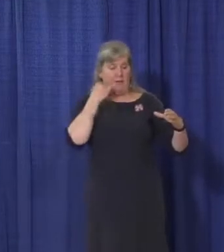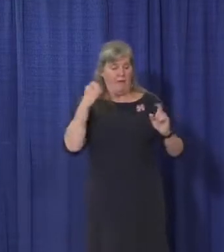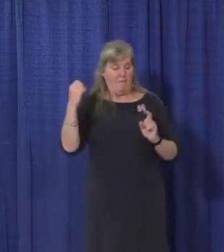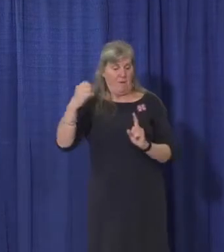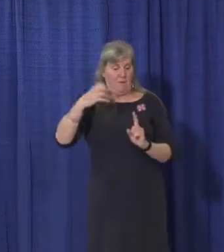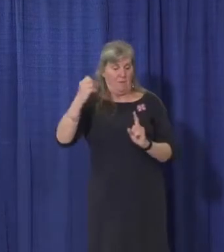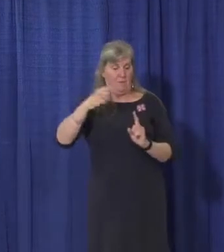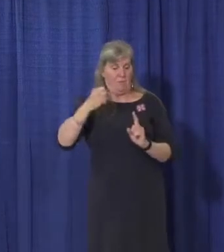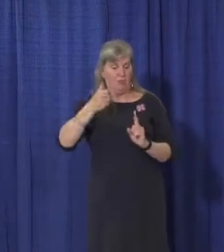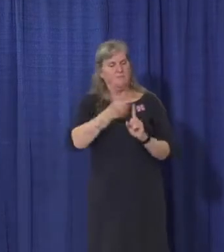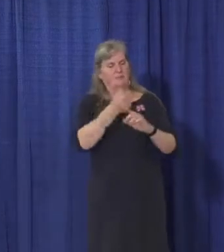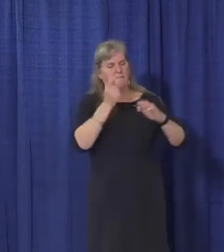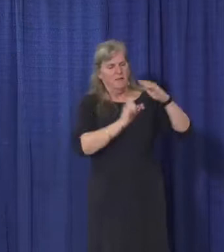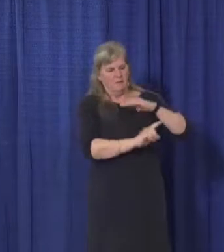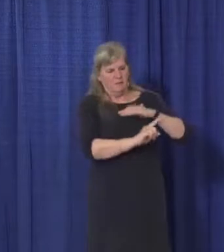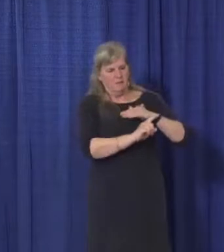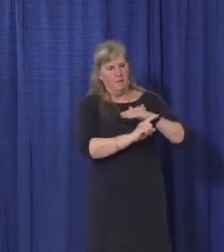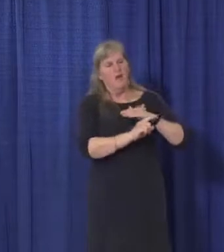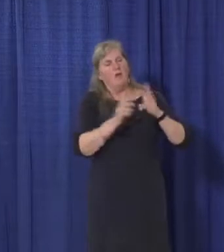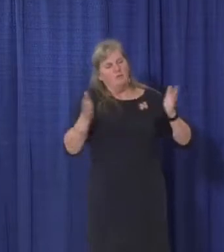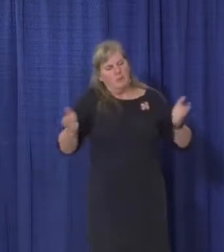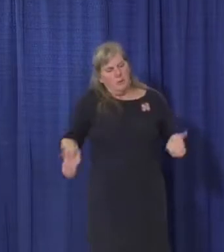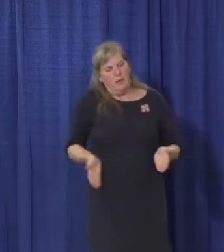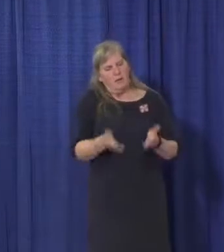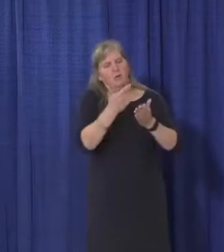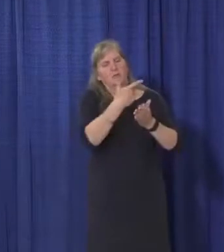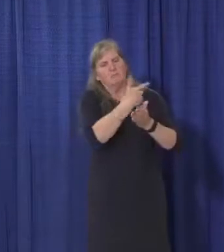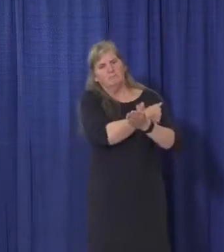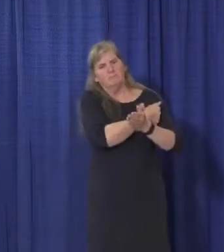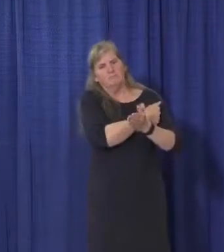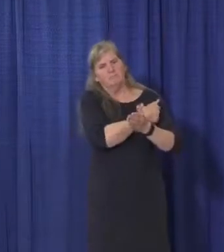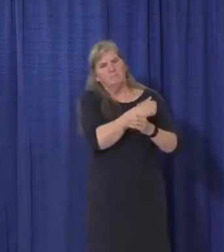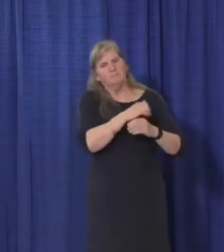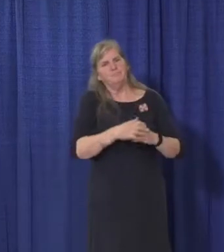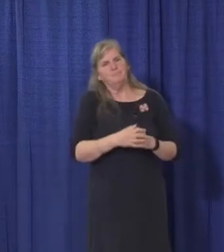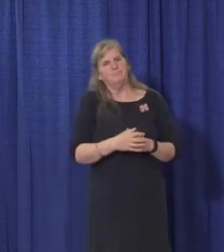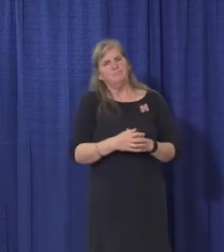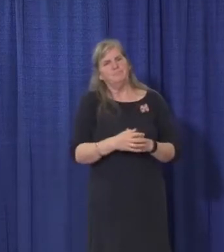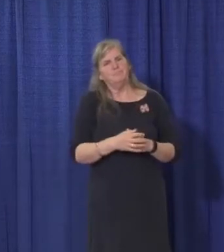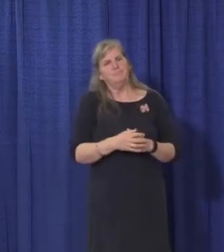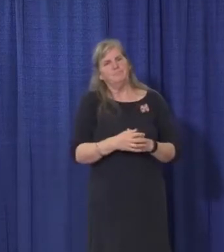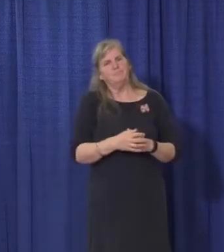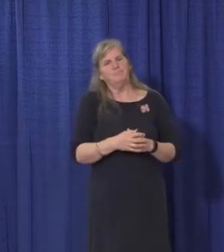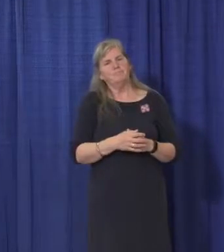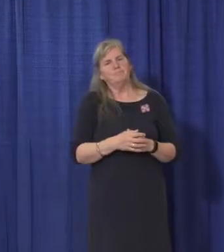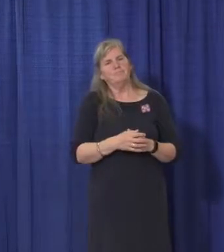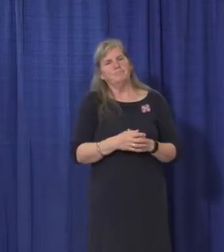isolate when exposed and we want to encourage vaccination.